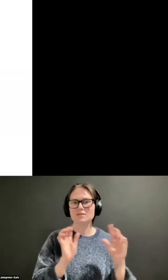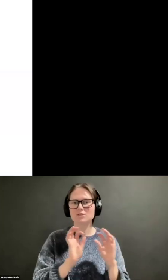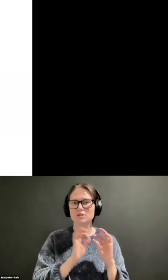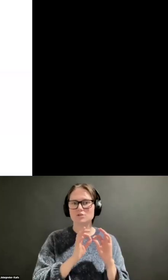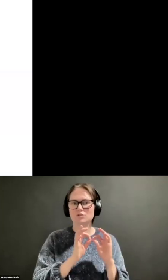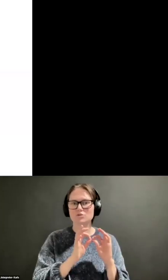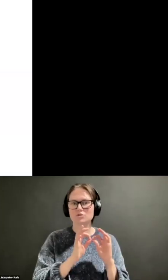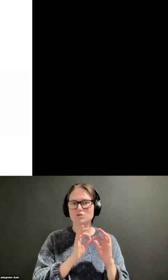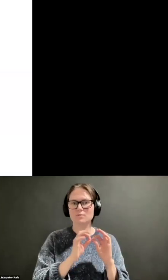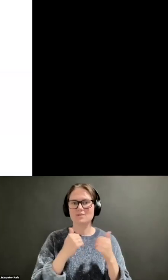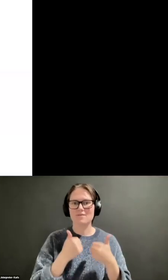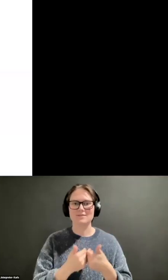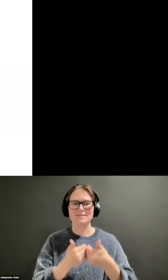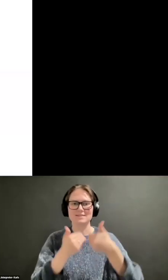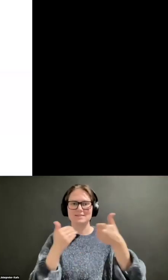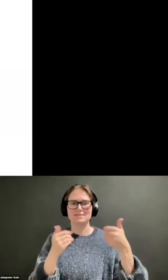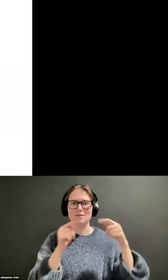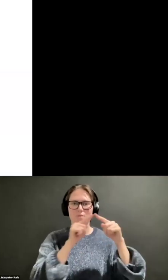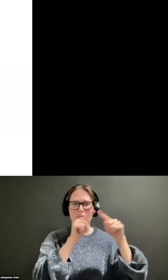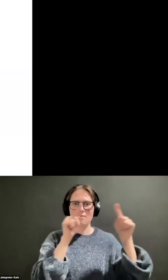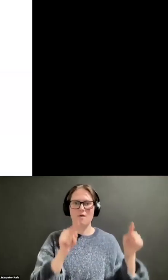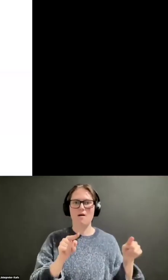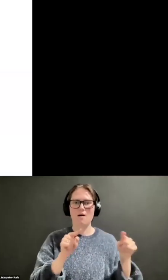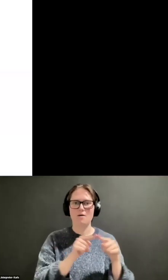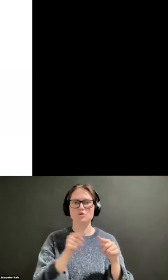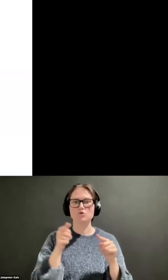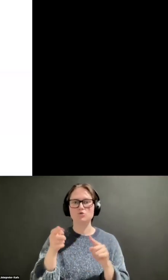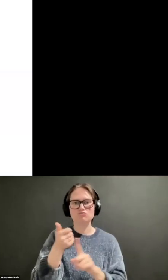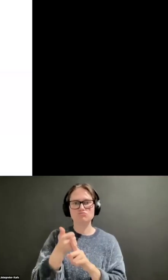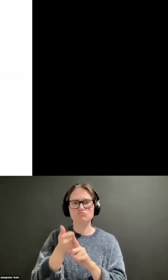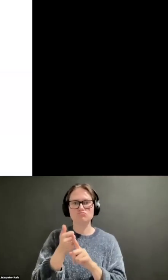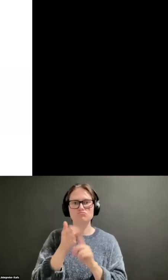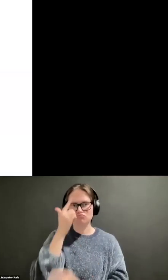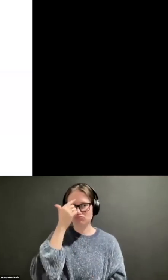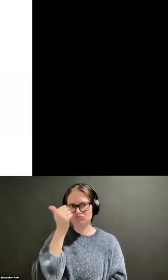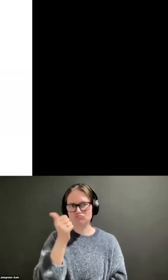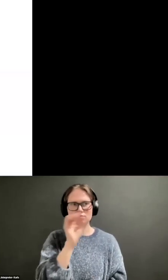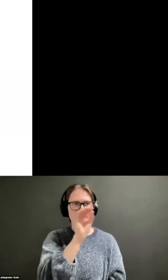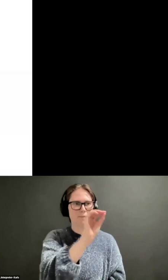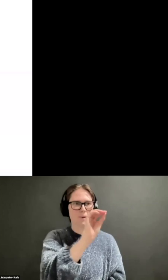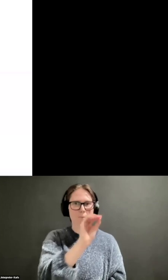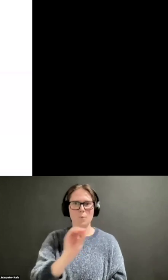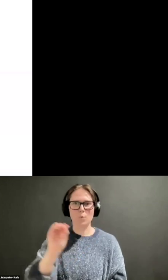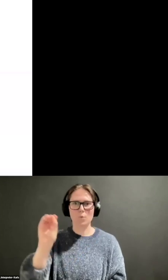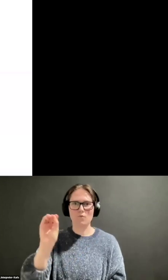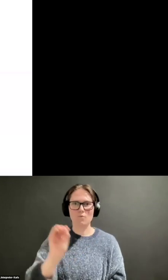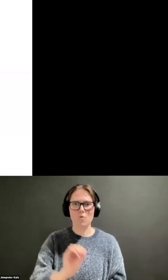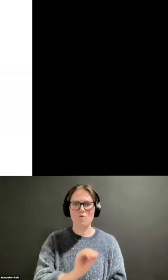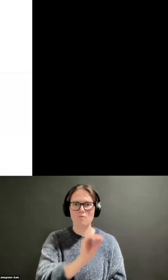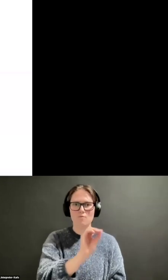independent window that you can move around your screen. And I want to say thank you to